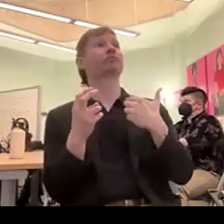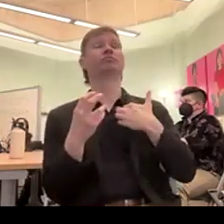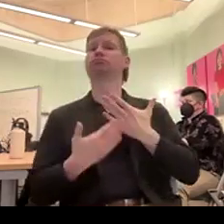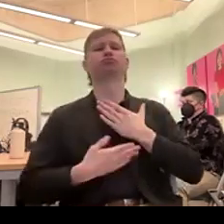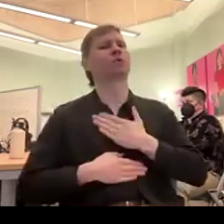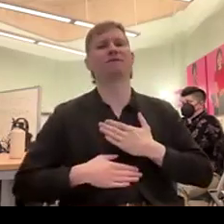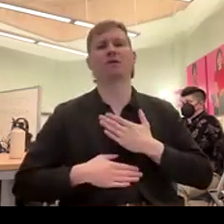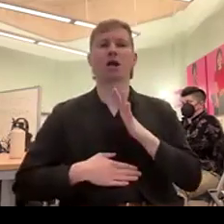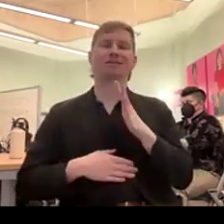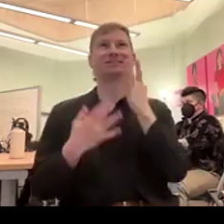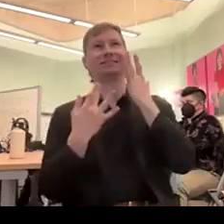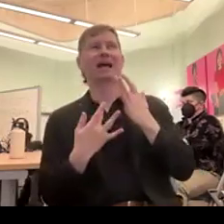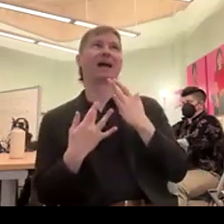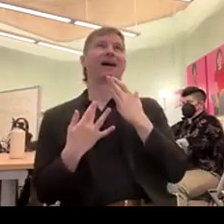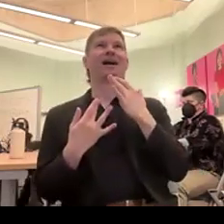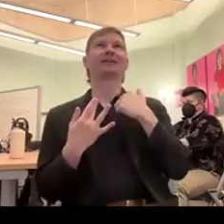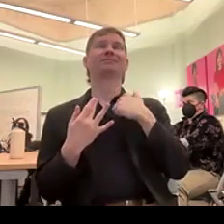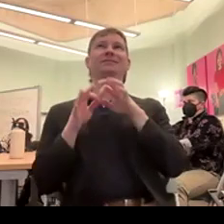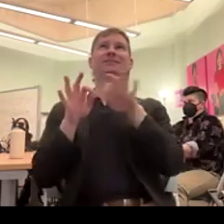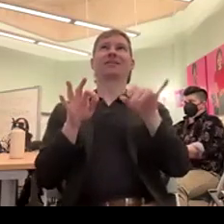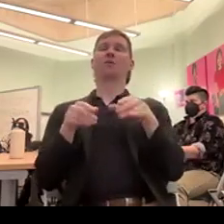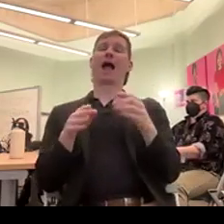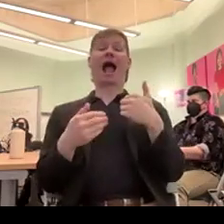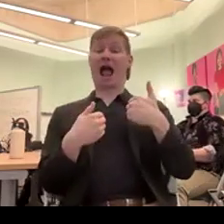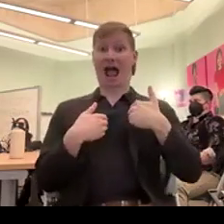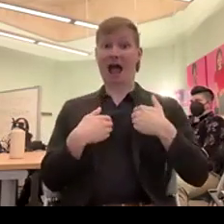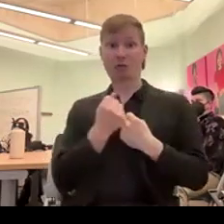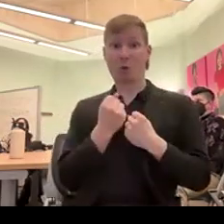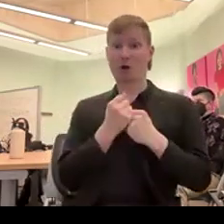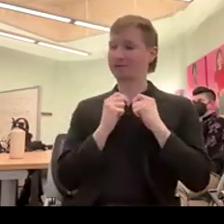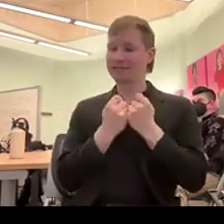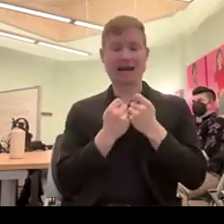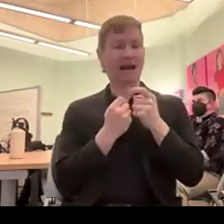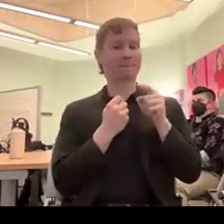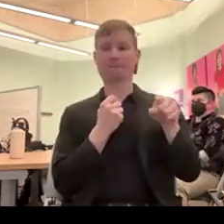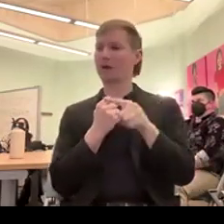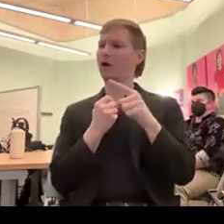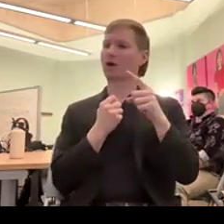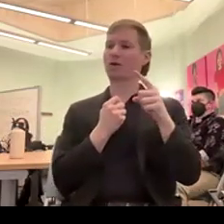And then also, I'm really grateful and it's sad that I have to say it like that, that I have a